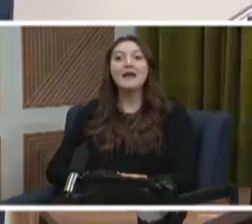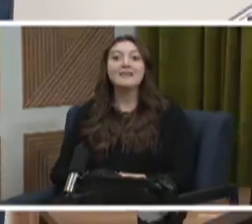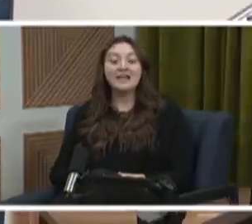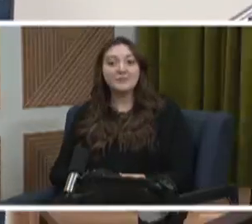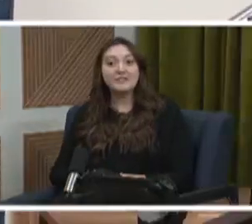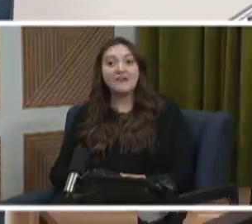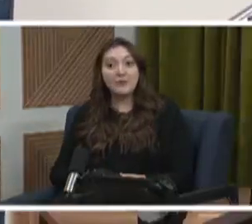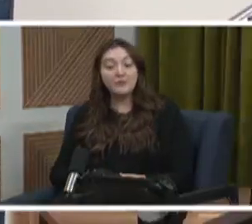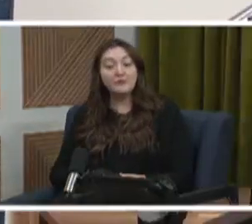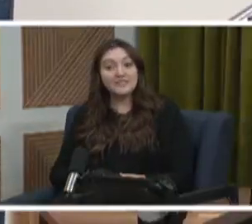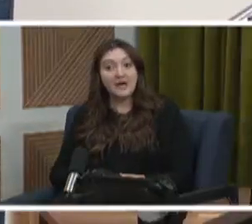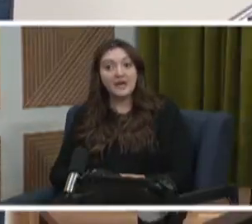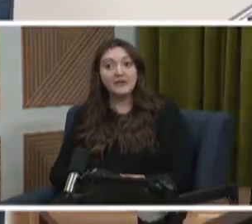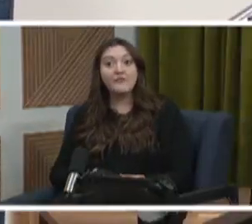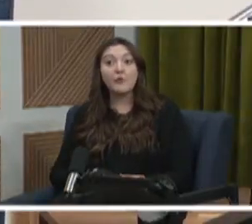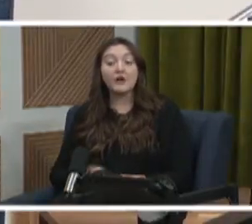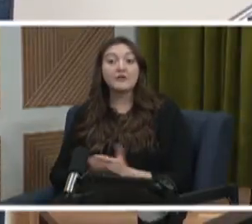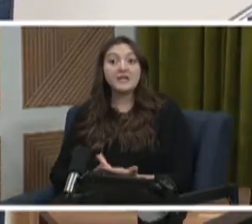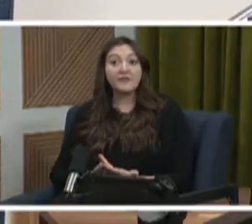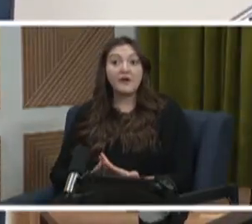That is what deaf people would sign for telephone.